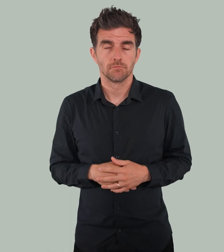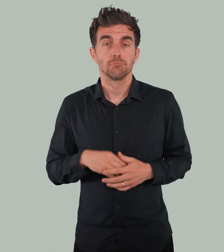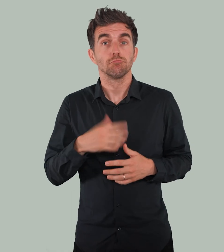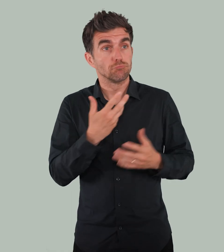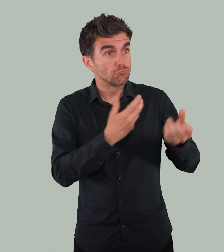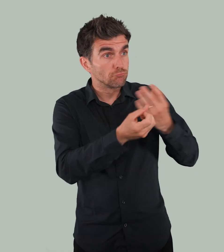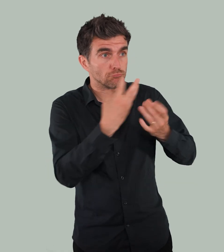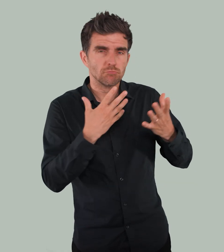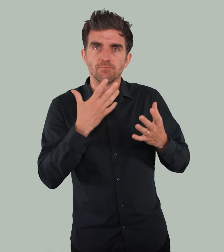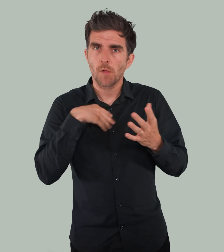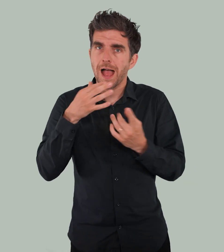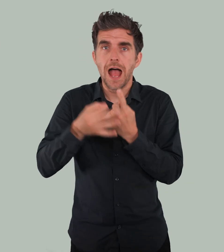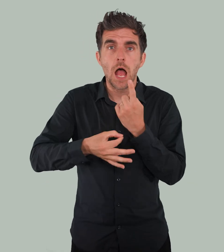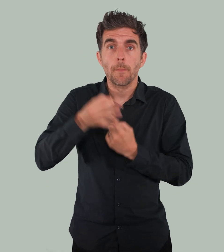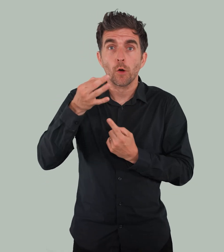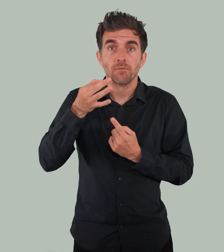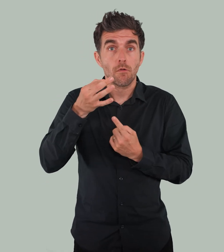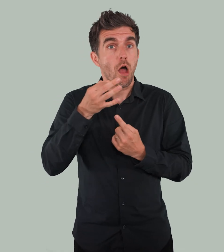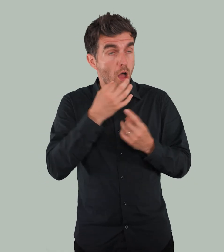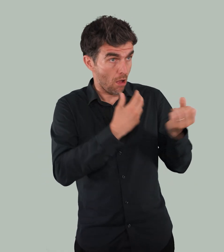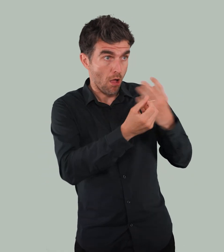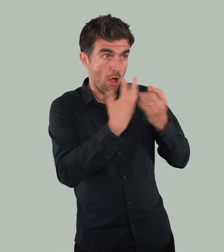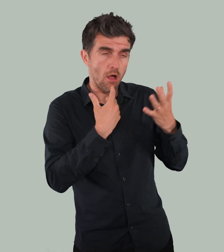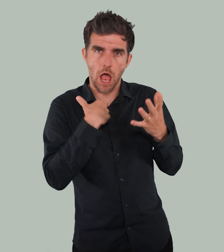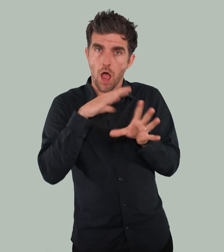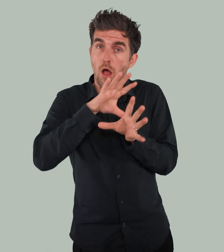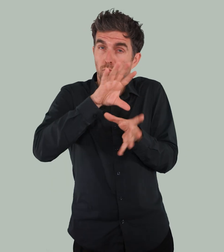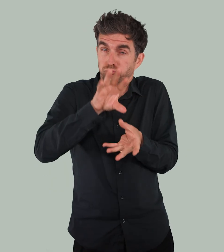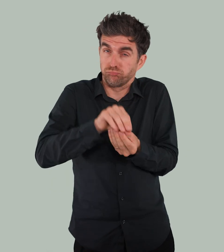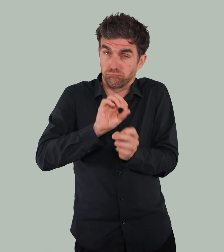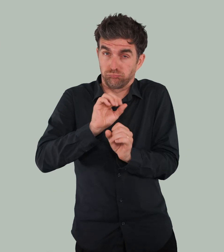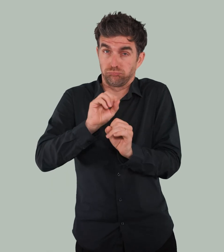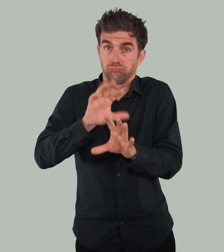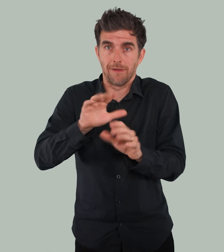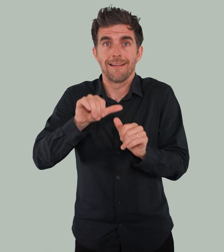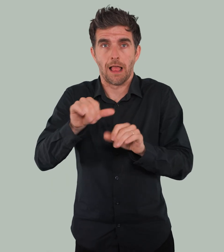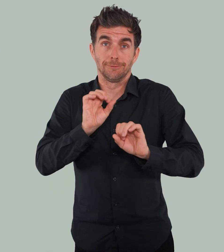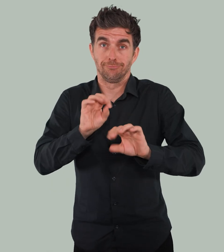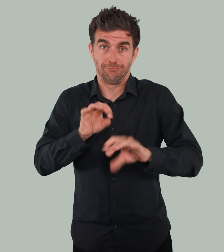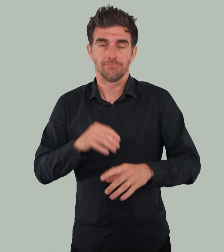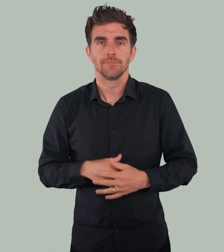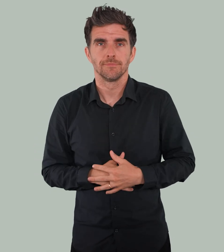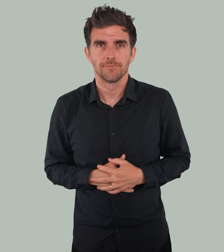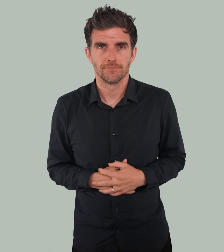26. The improvements suggested by respondents can be summarised as: